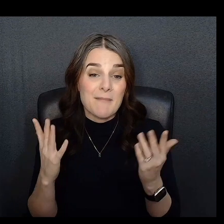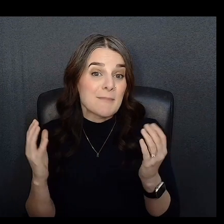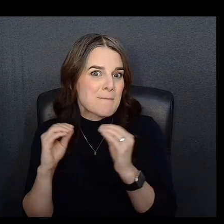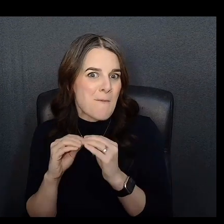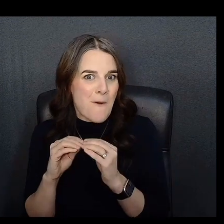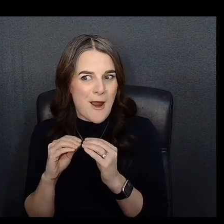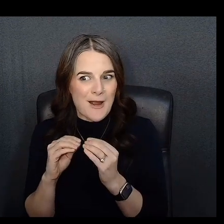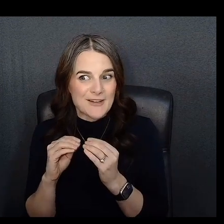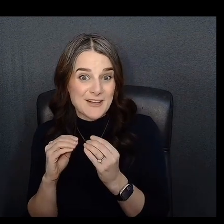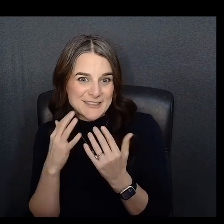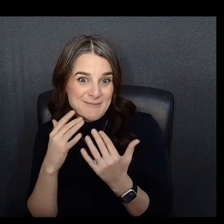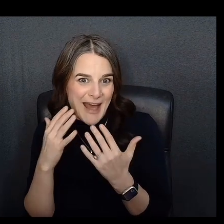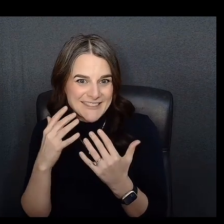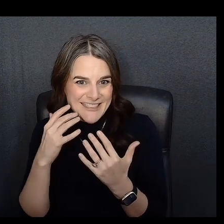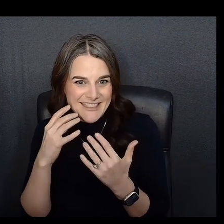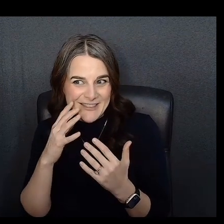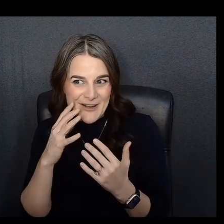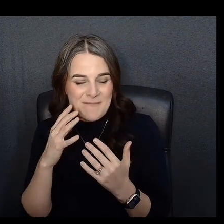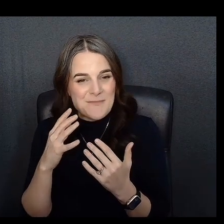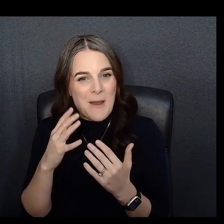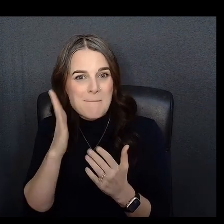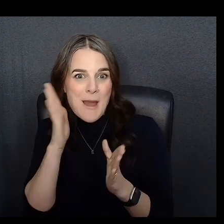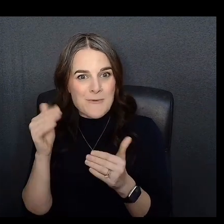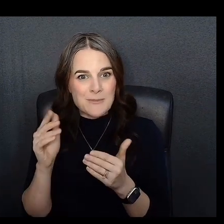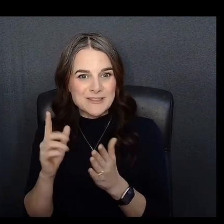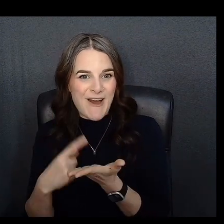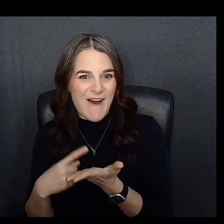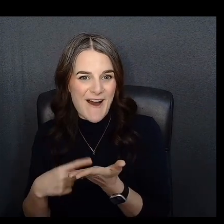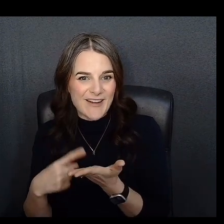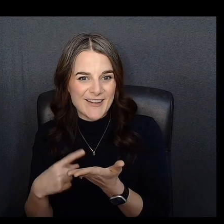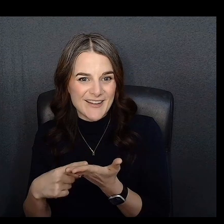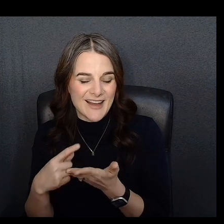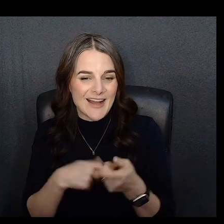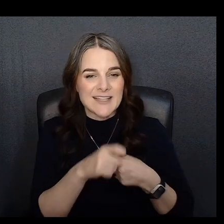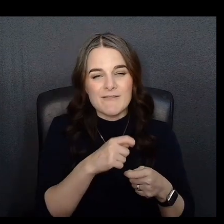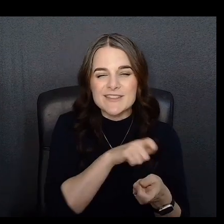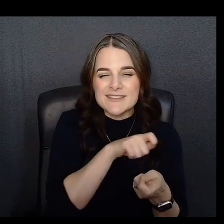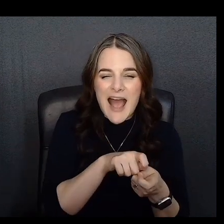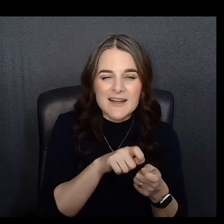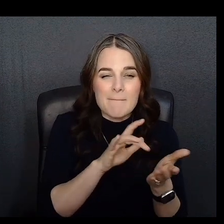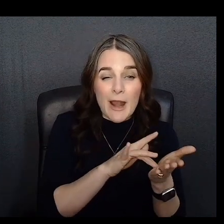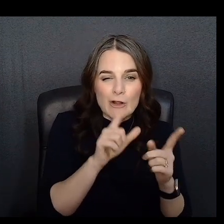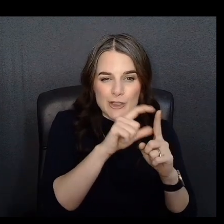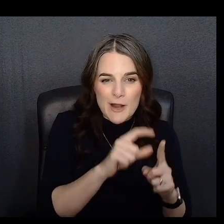versus using that exact medical terminology. So that might be that instance where we might use our cutesy vocabulary